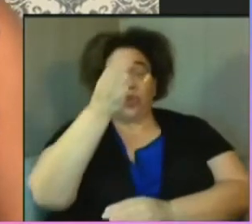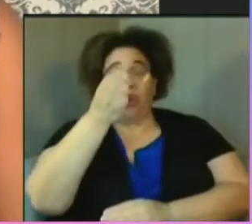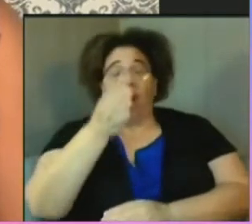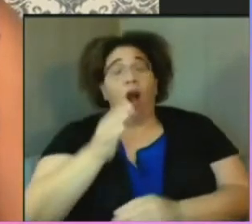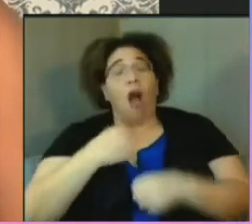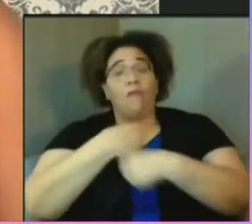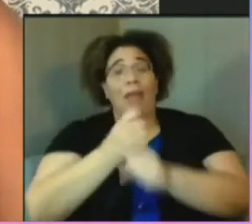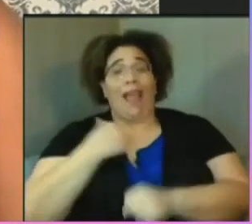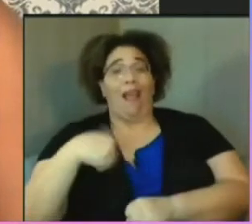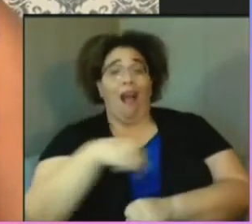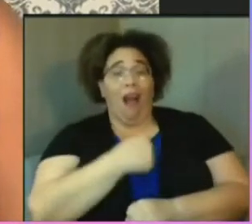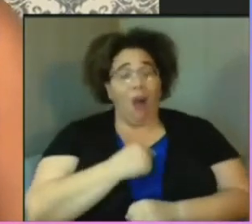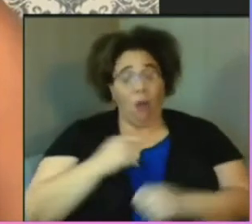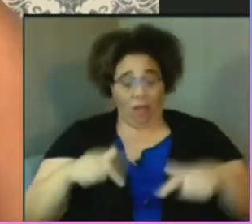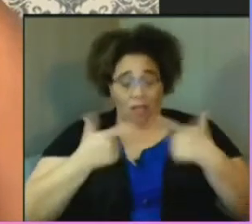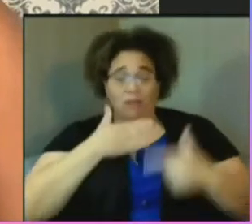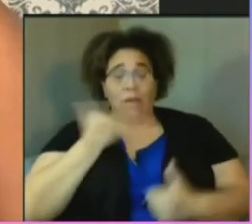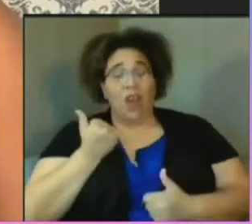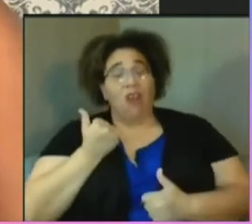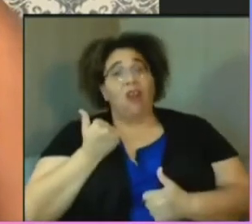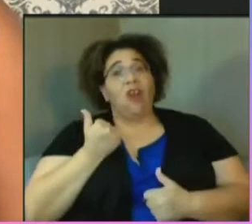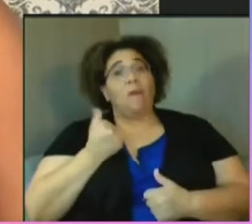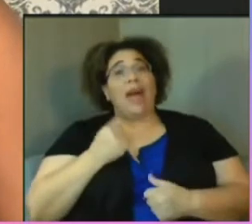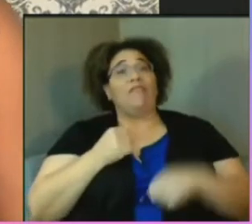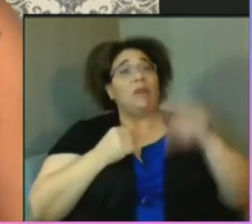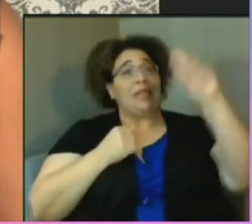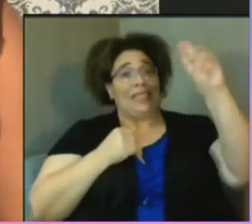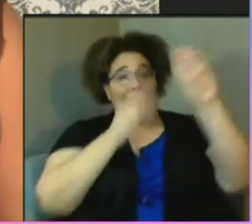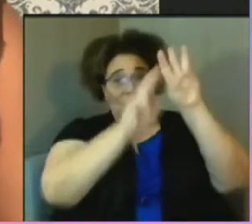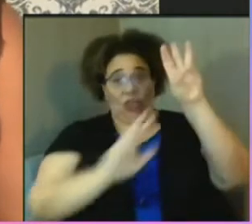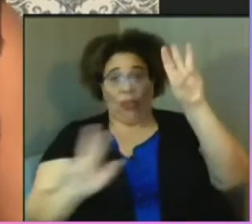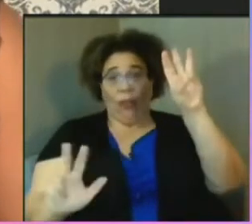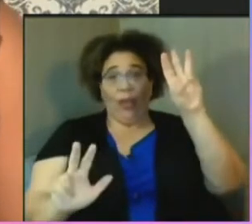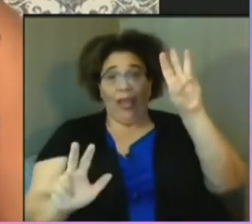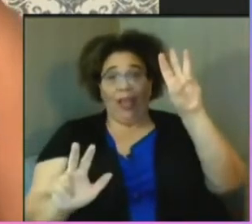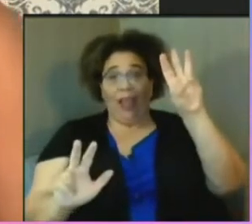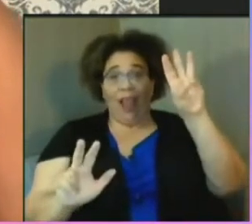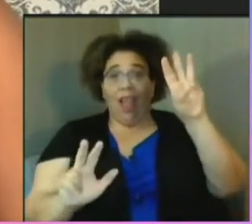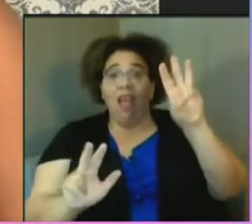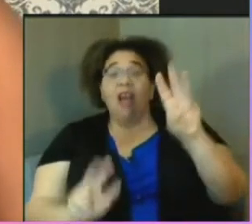LGBTQ employment rights, but within that was something that was even more important